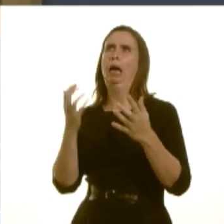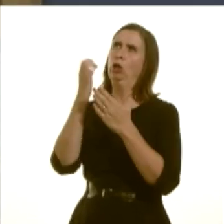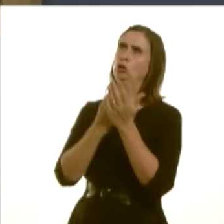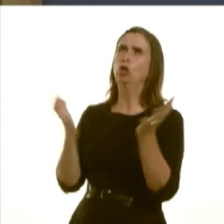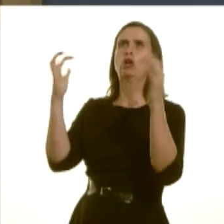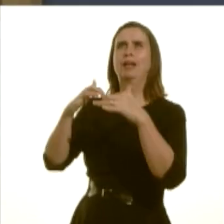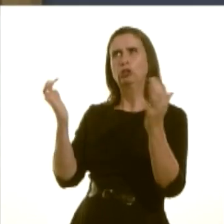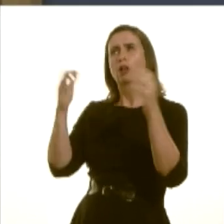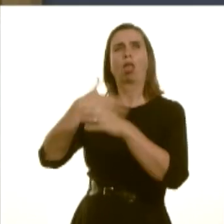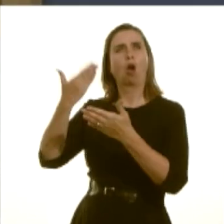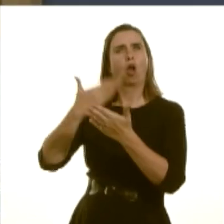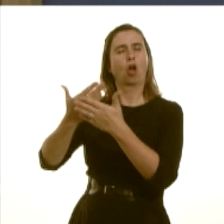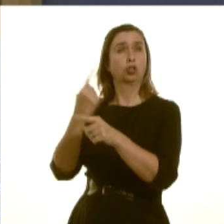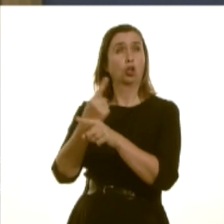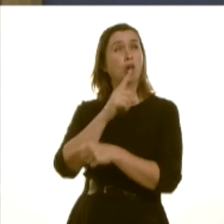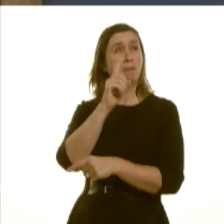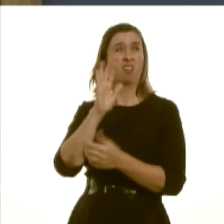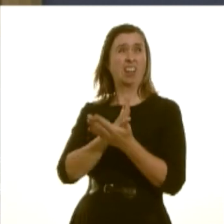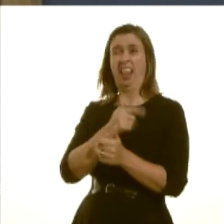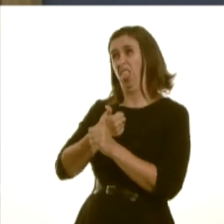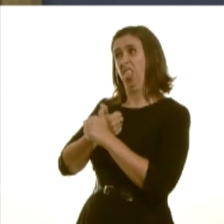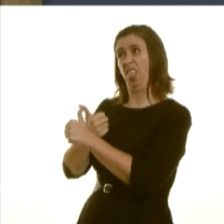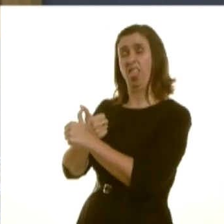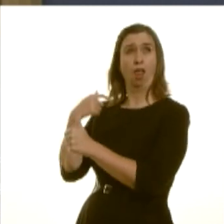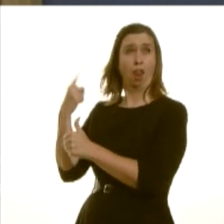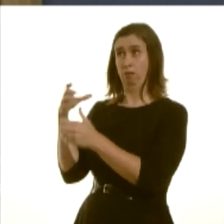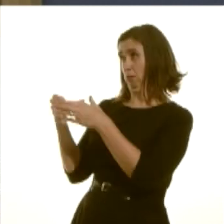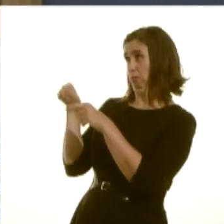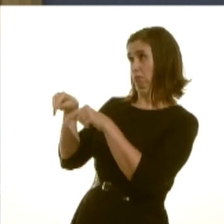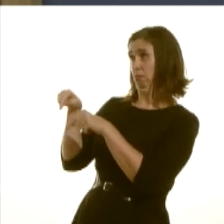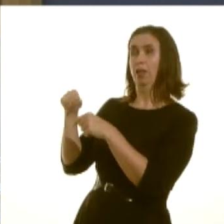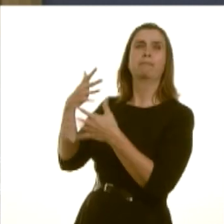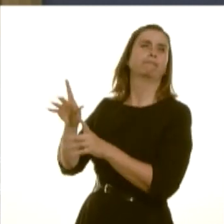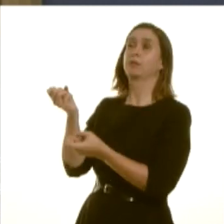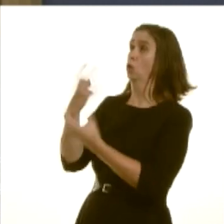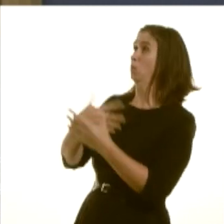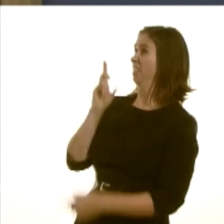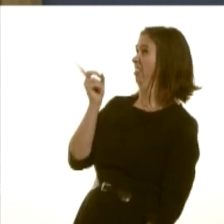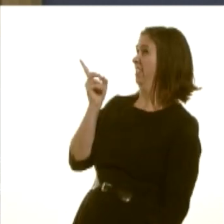not show that team Westminster has given us all that we need to know? The constitutional